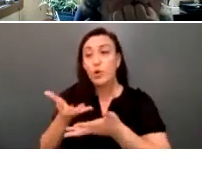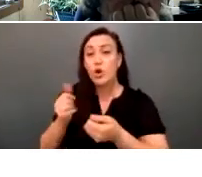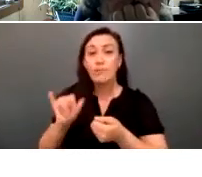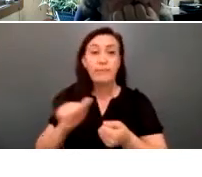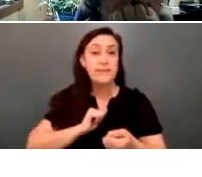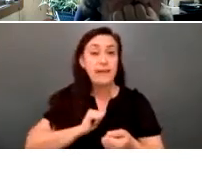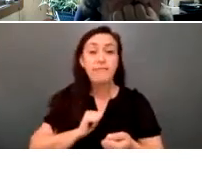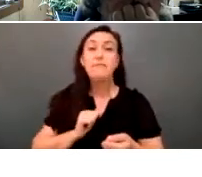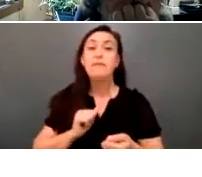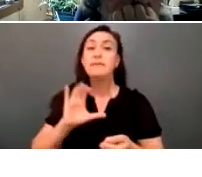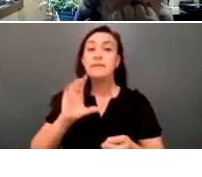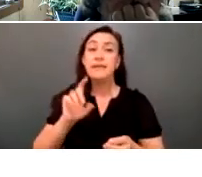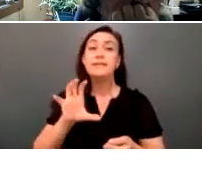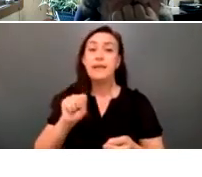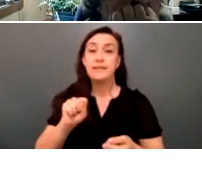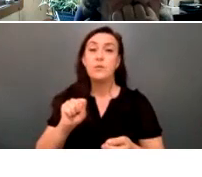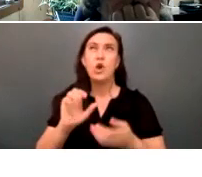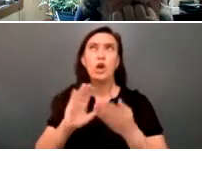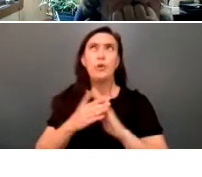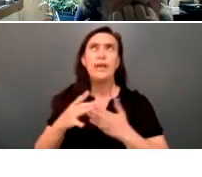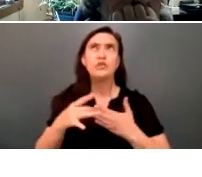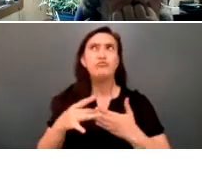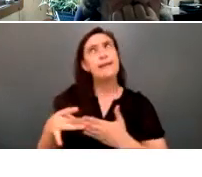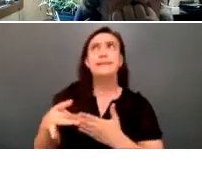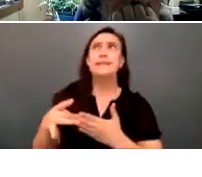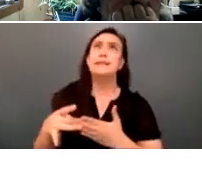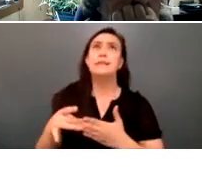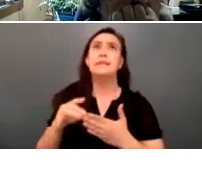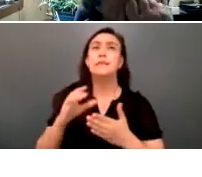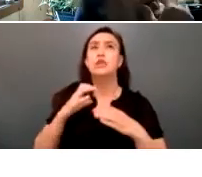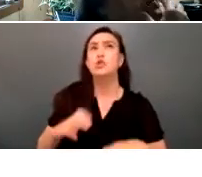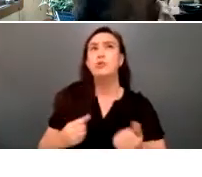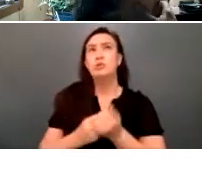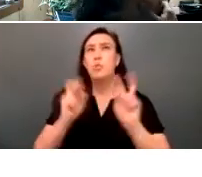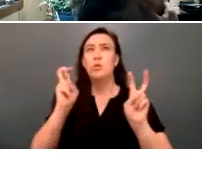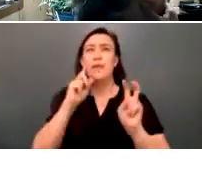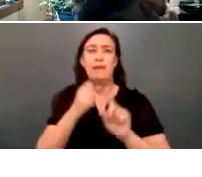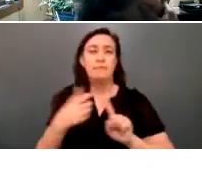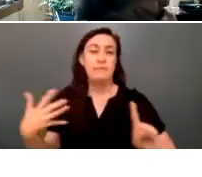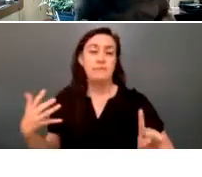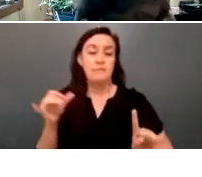CDC Asser Community directed Consumer supports, I think, is what the acronym stands for is an option that people can use